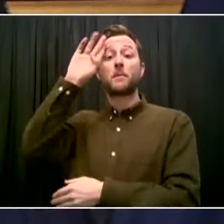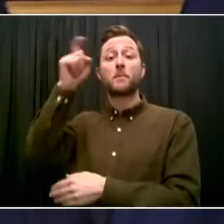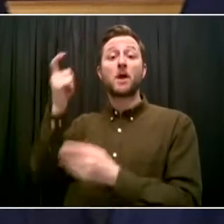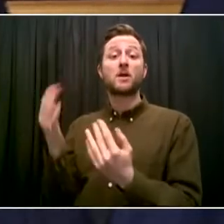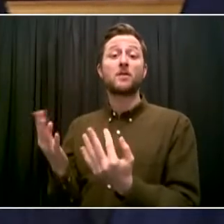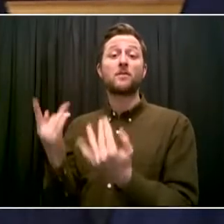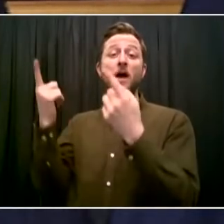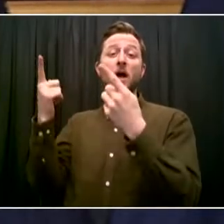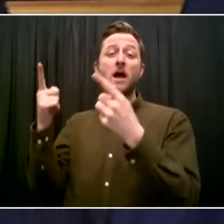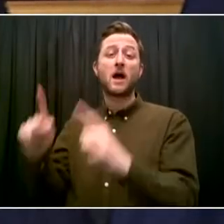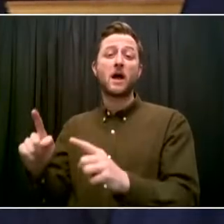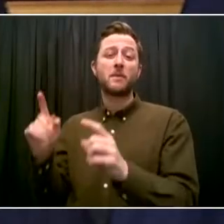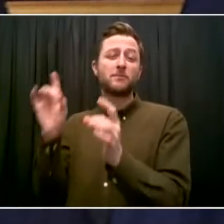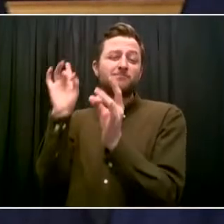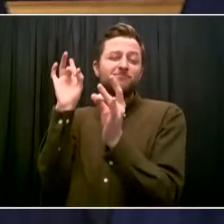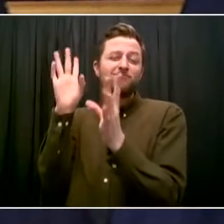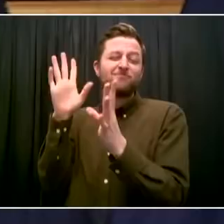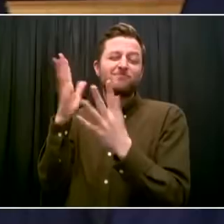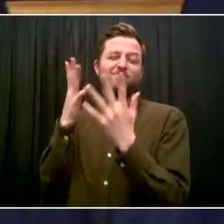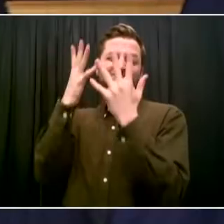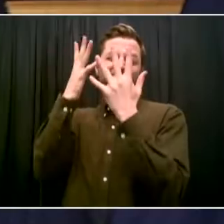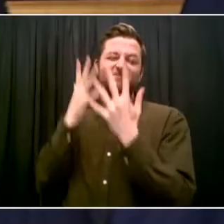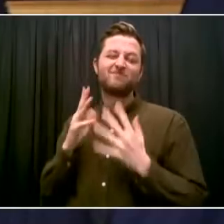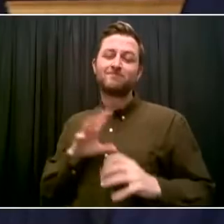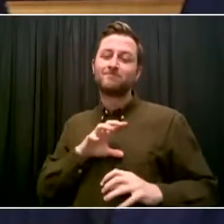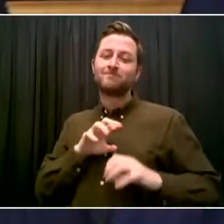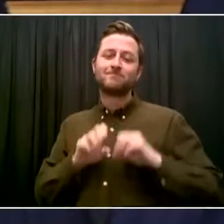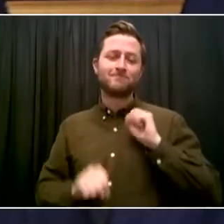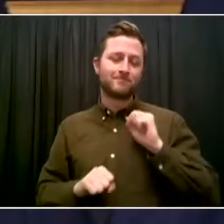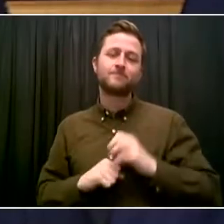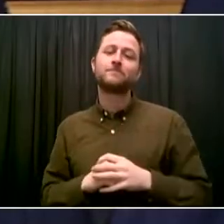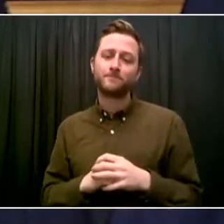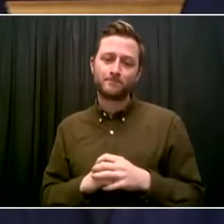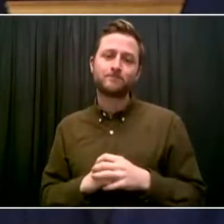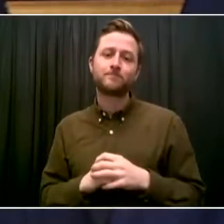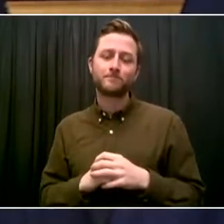OBLIGATION TO KEEP YOU SAFE AND TO DEAL WITH THE INEQUALITIES WE FACE EVERYDA Y.